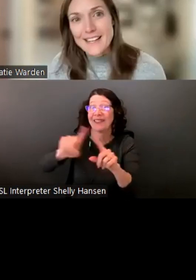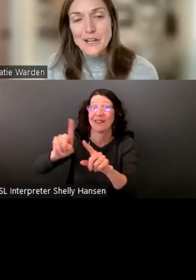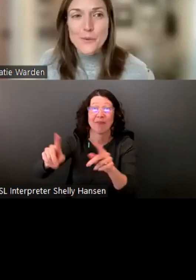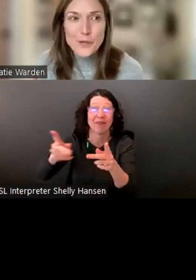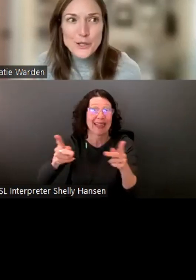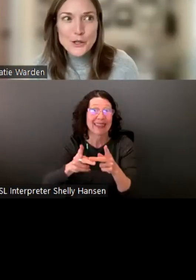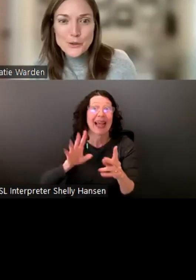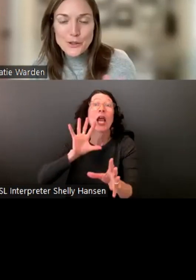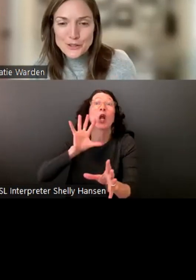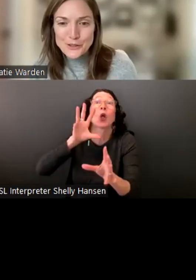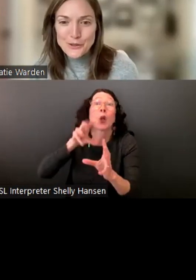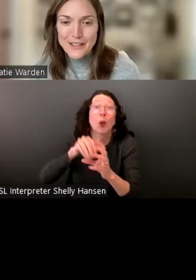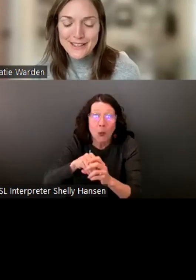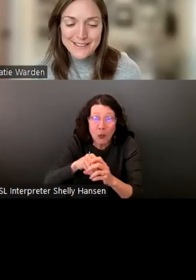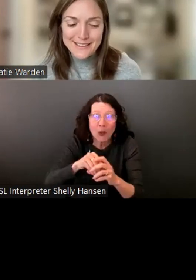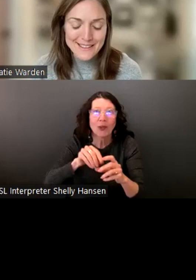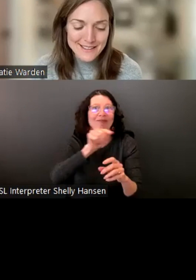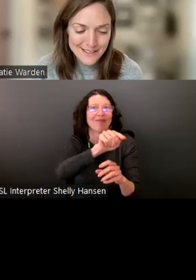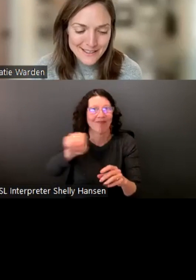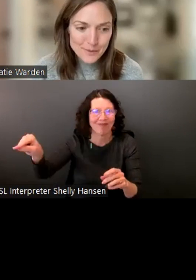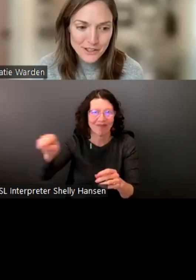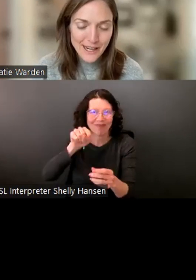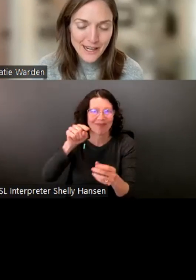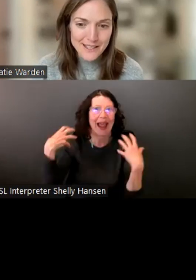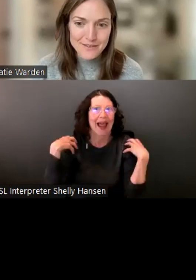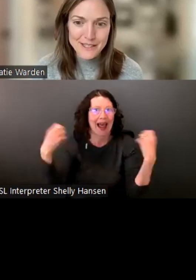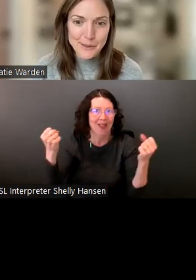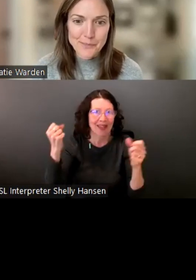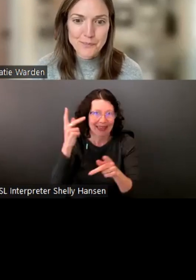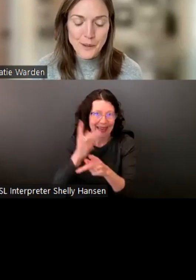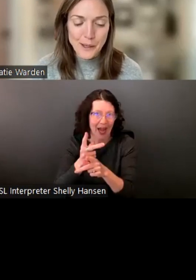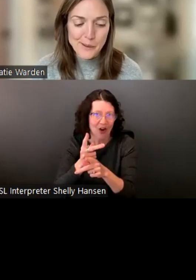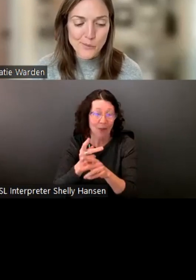And I wanna note also that in disability activism,